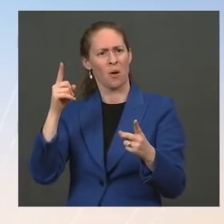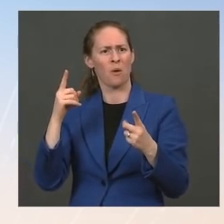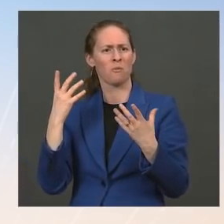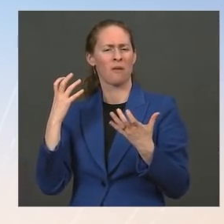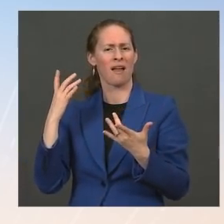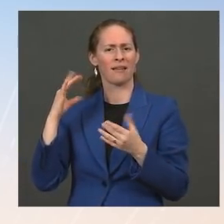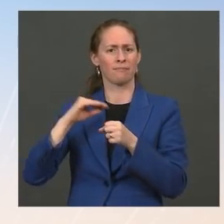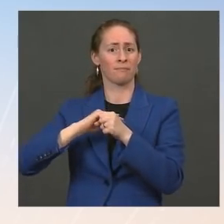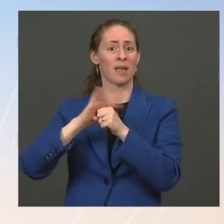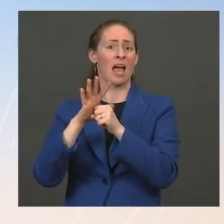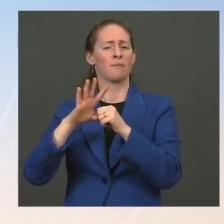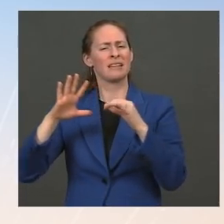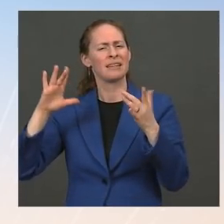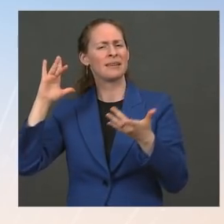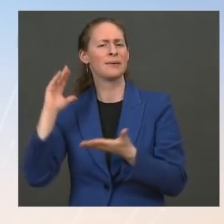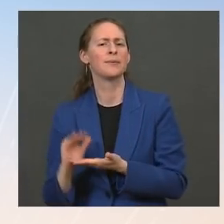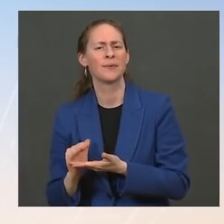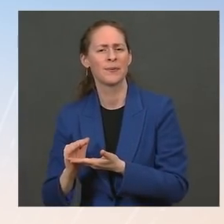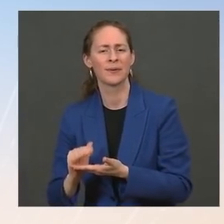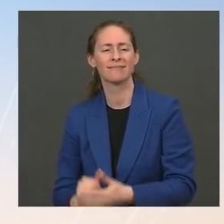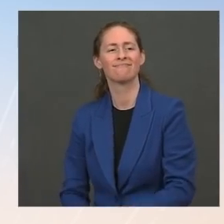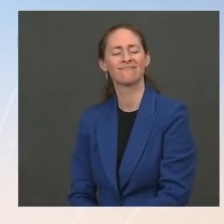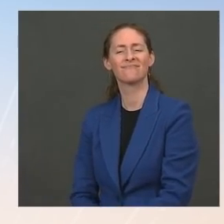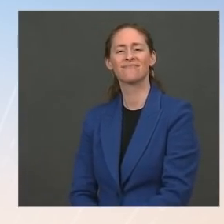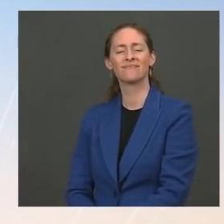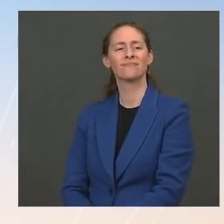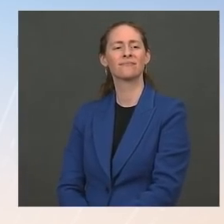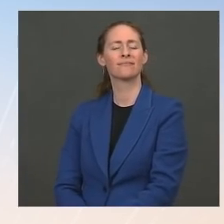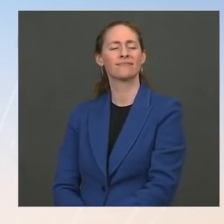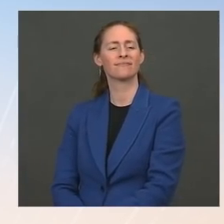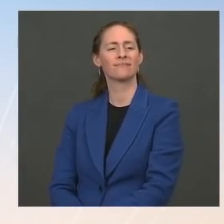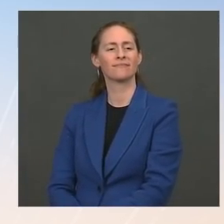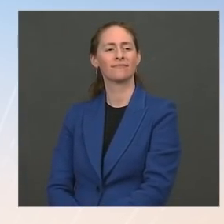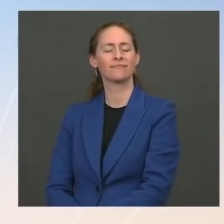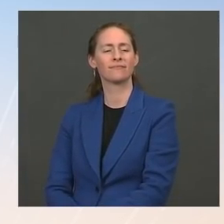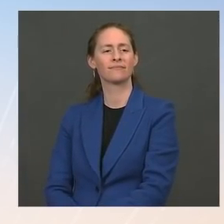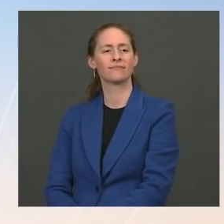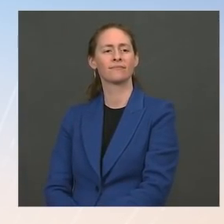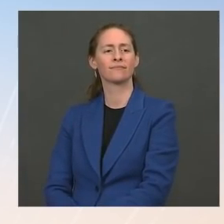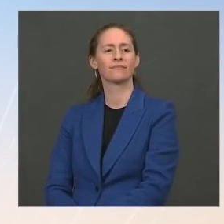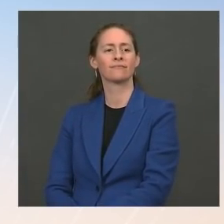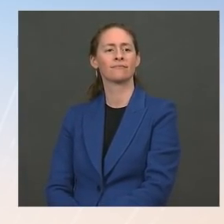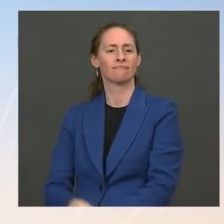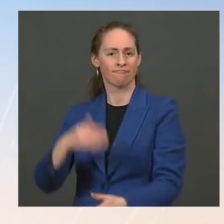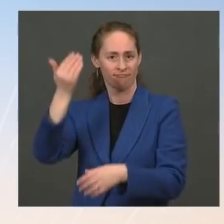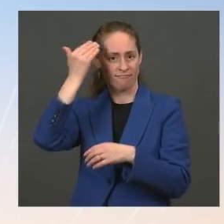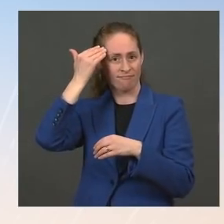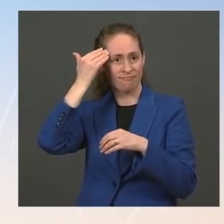his travel will not be restricted. But in terms of events the White House is hosting this holiday season -- the Christmas party, Hanukkah party --